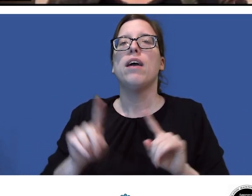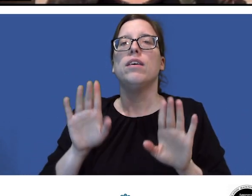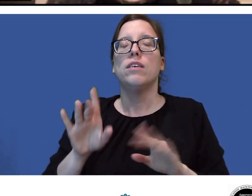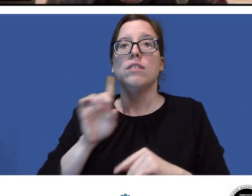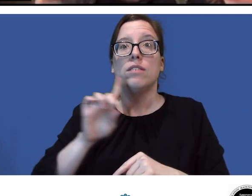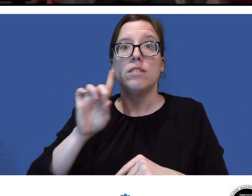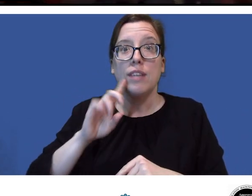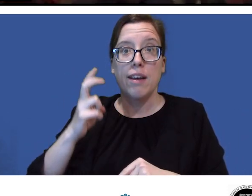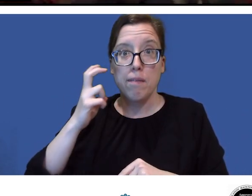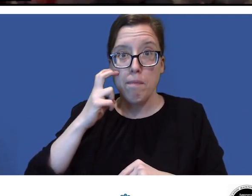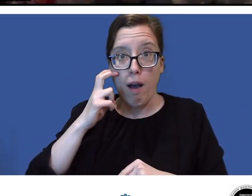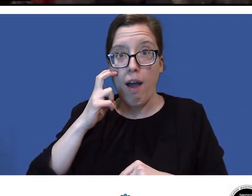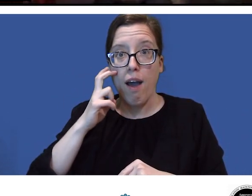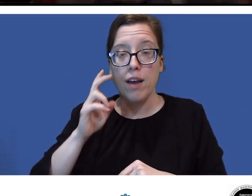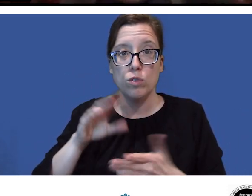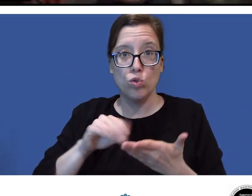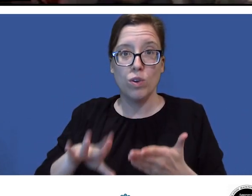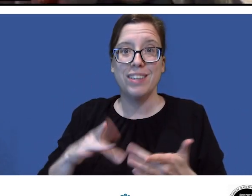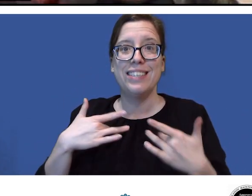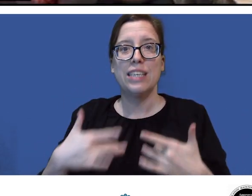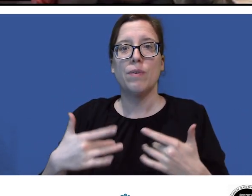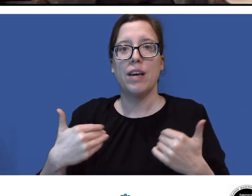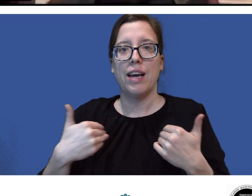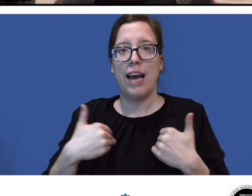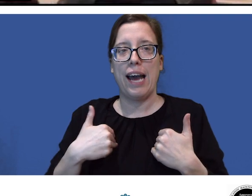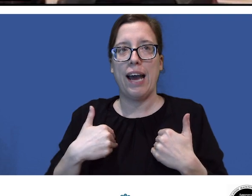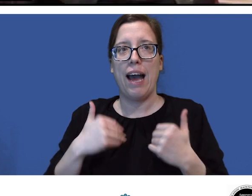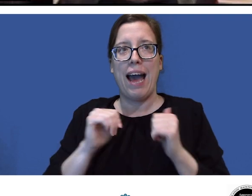And you know, when you can't see or you can't see very well, you can't hear,